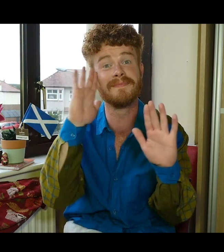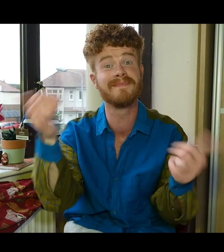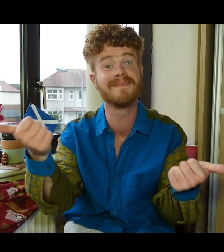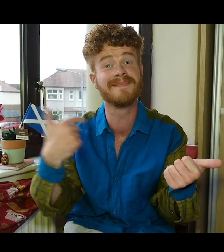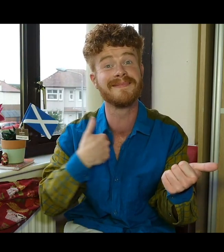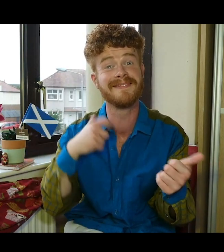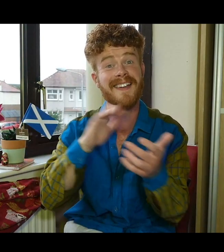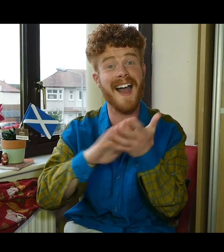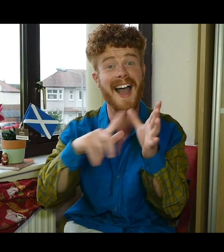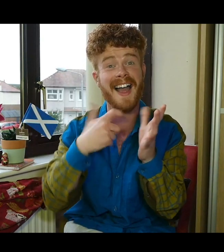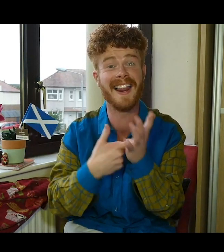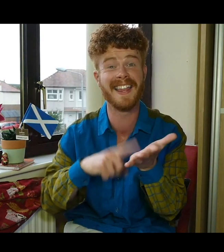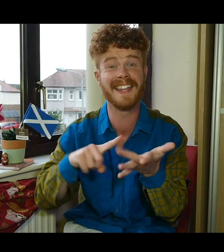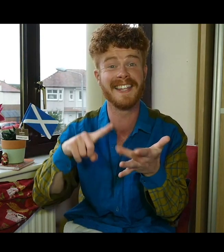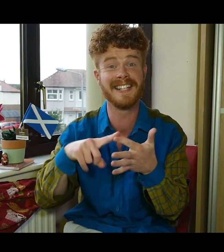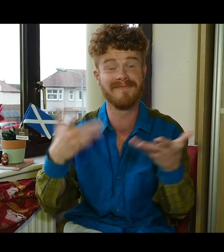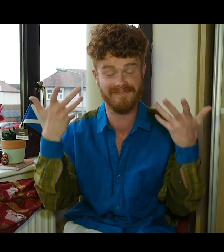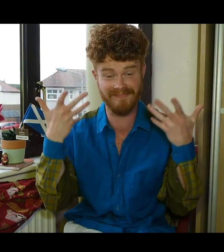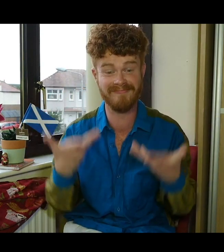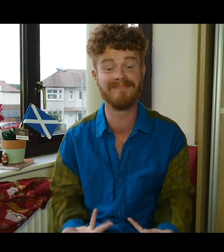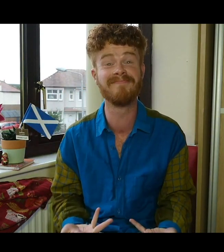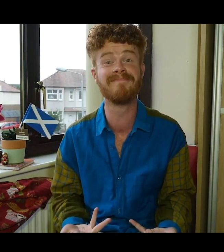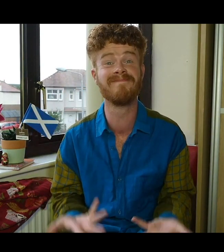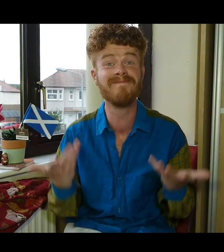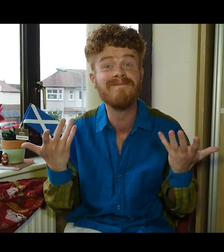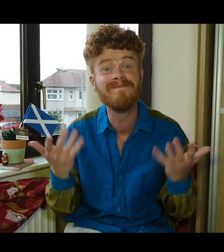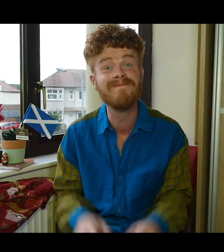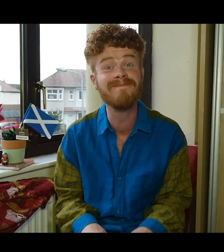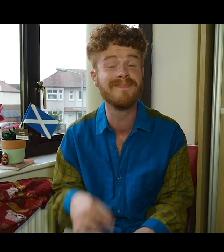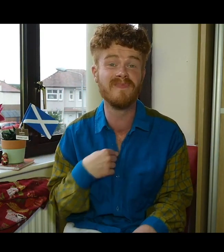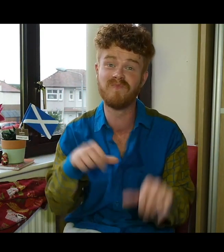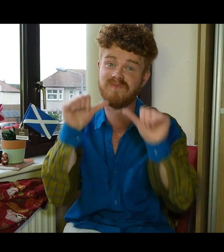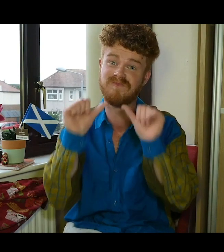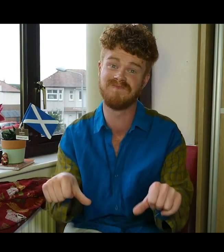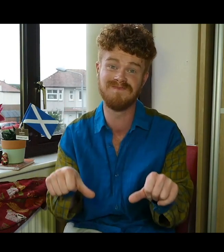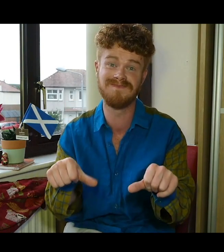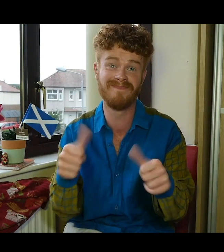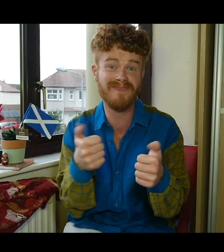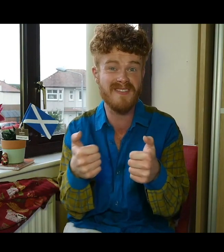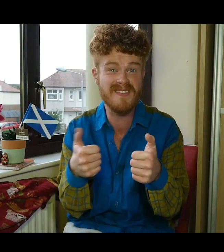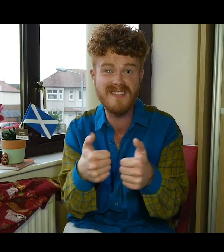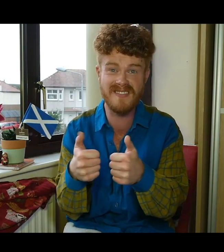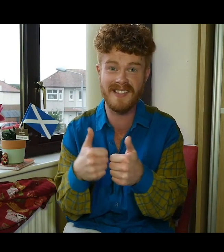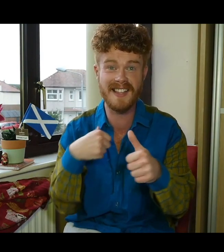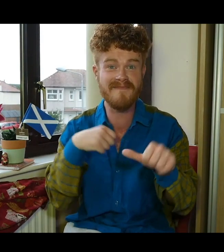Hi I'm Charlie. I'm a pretty ordinary kid. I like to play video games, eat burgers and play basketball.